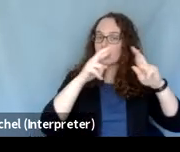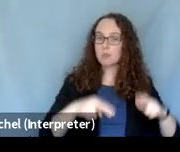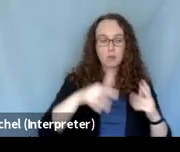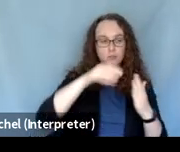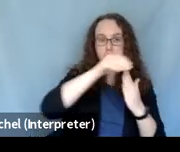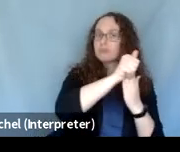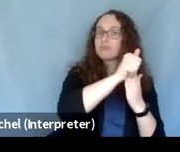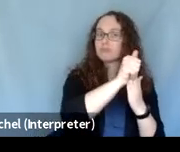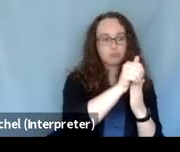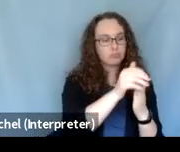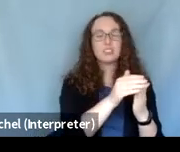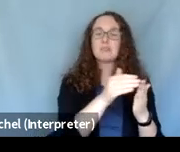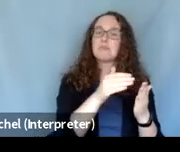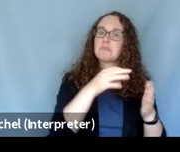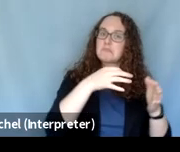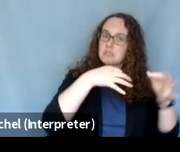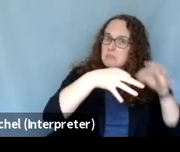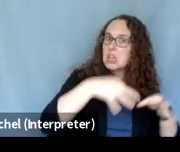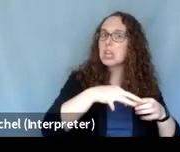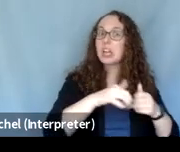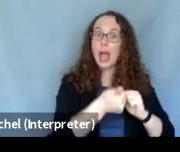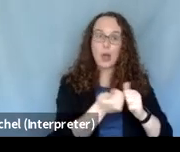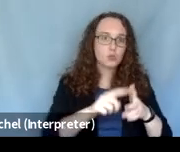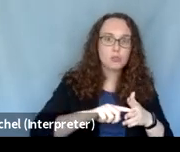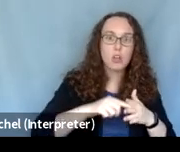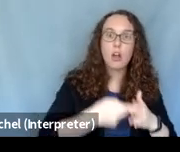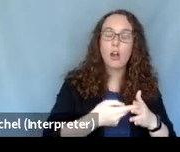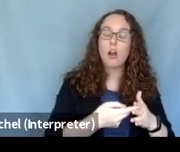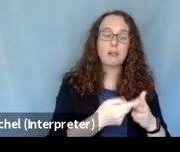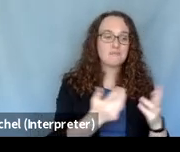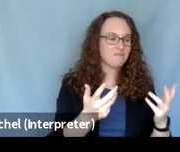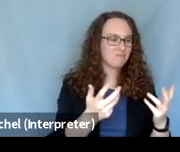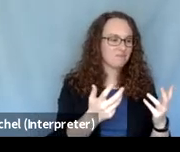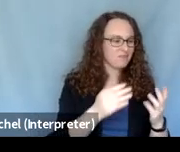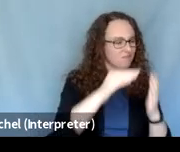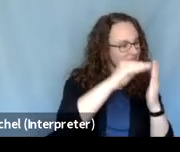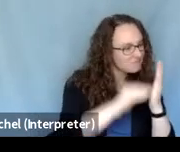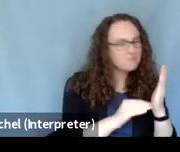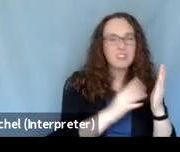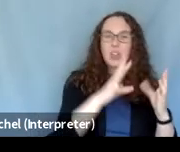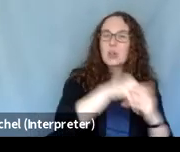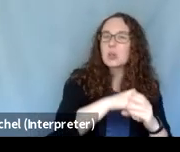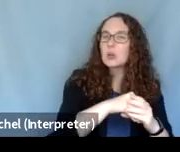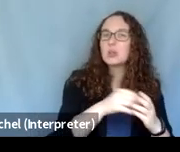your mind of what your skills are, what your attributes are, and so forth. It's really important to take an inventory of who